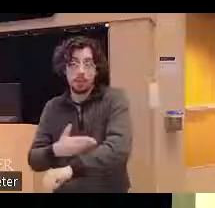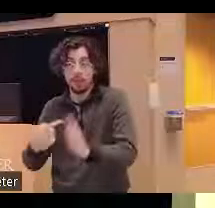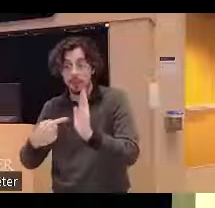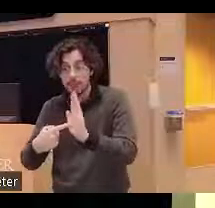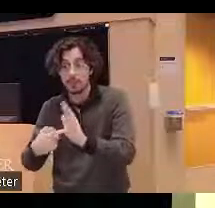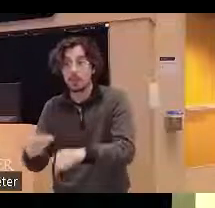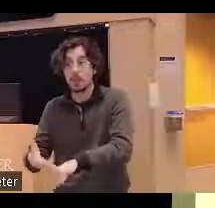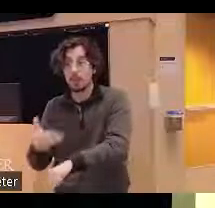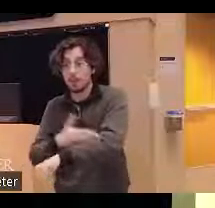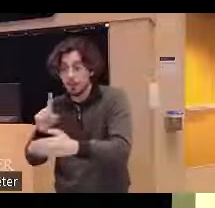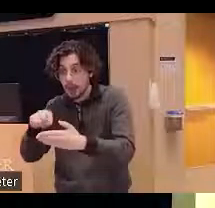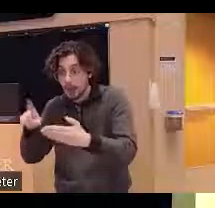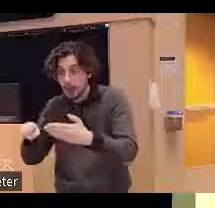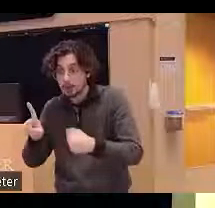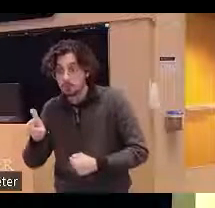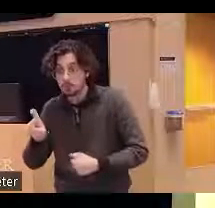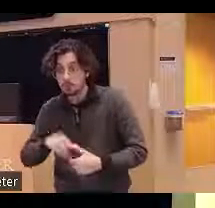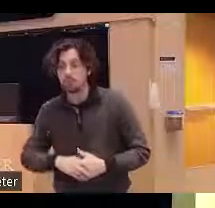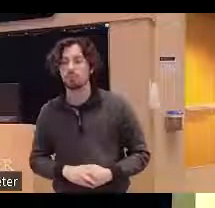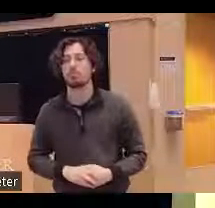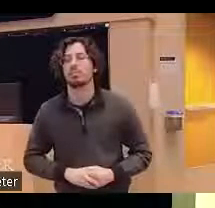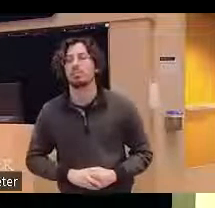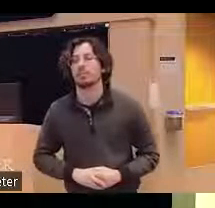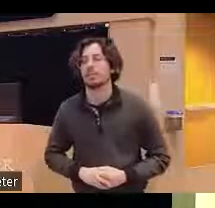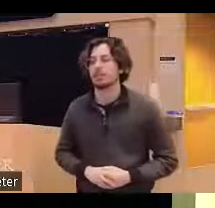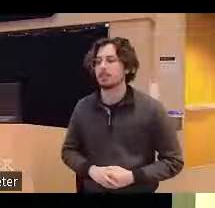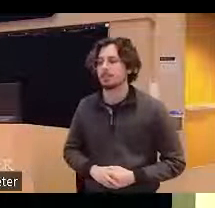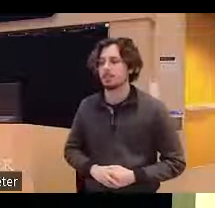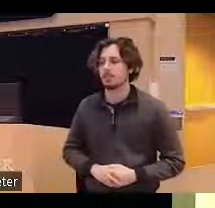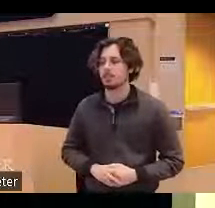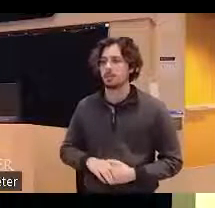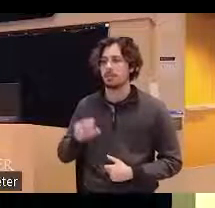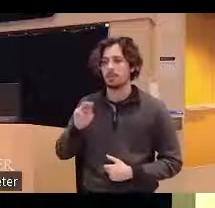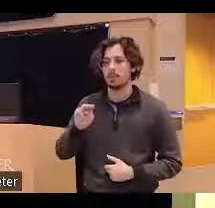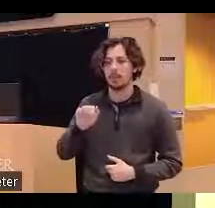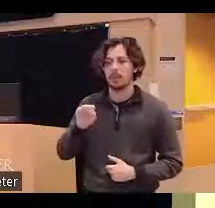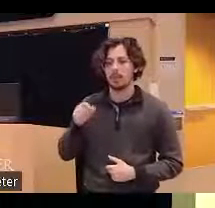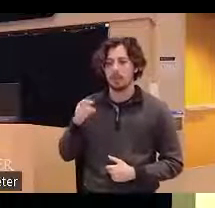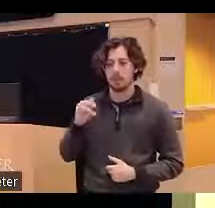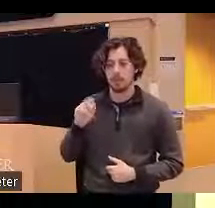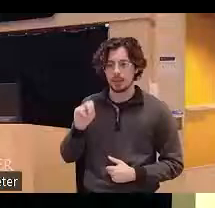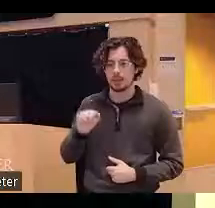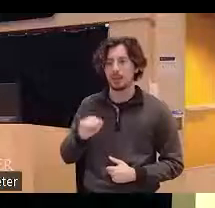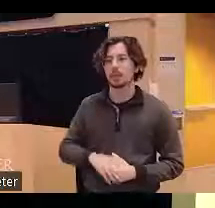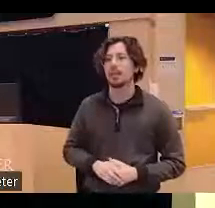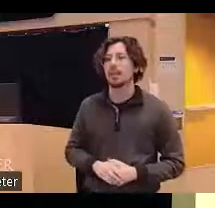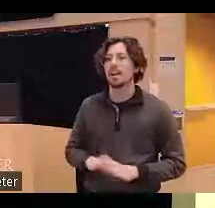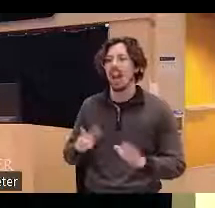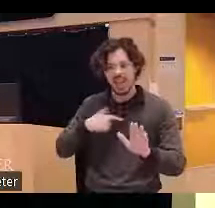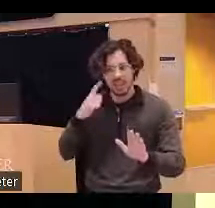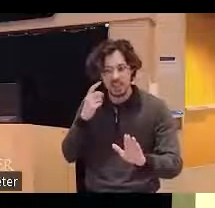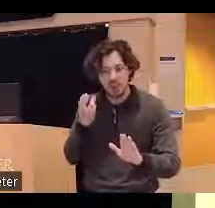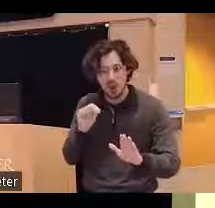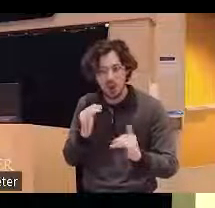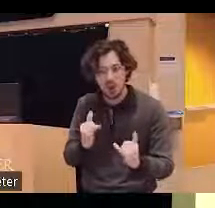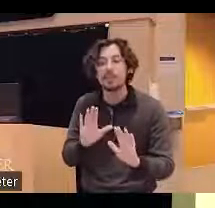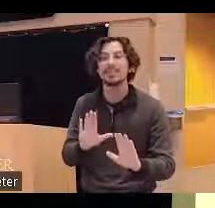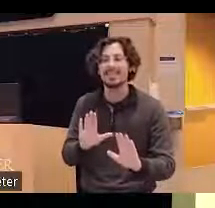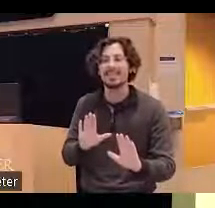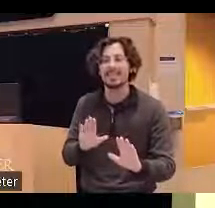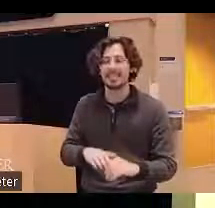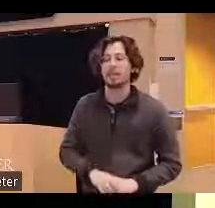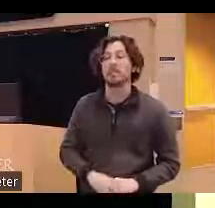do I can't turn me on very well I did I think I did it yeah so I mean with my my clinical